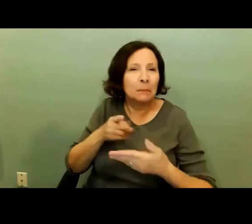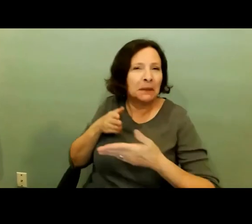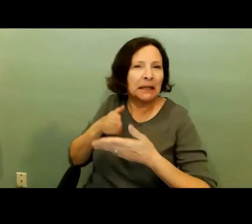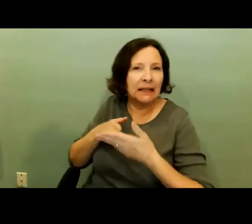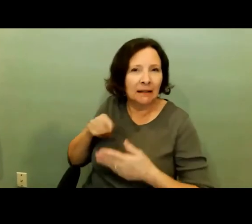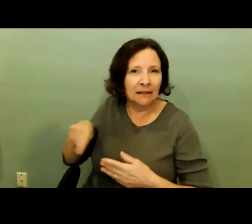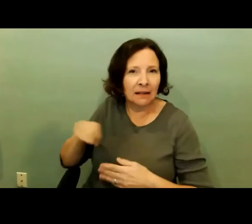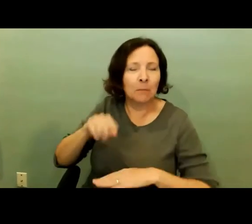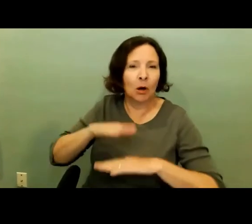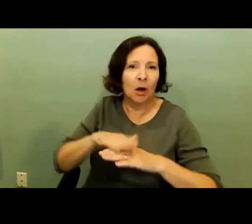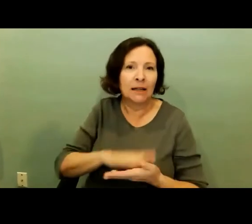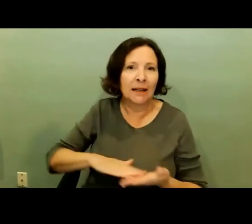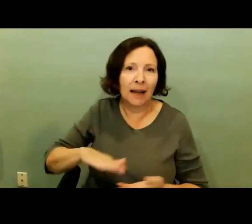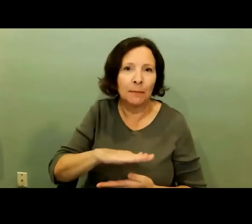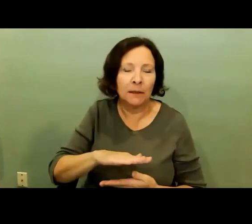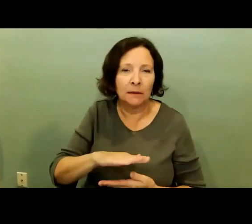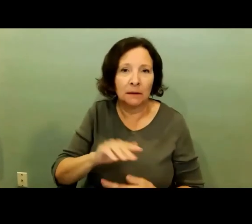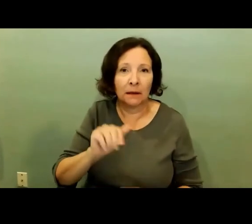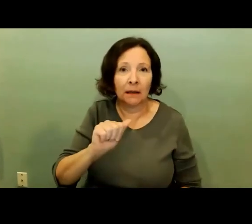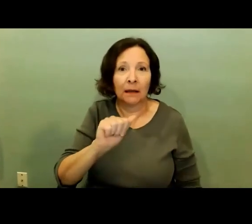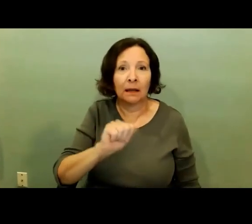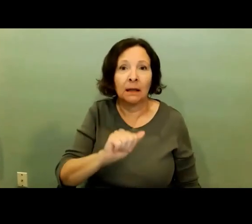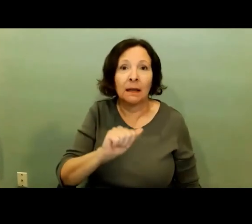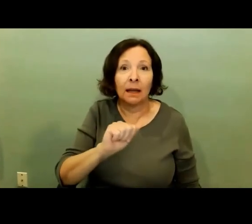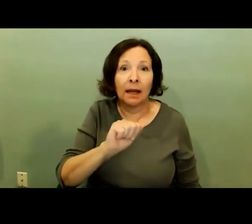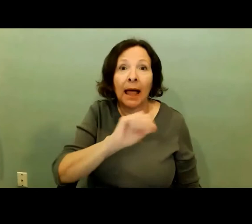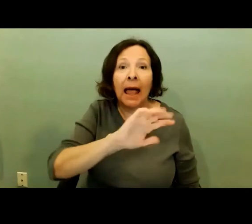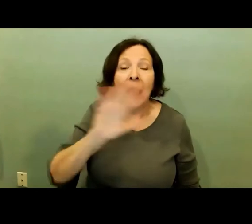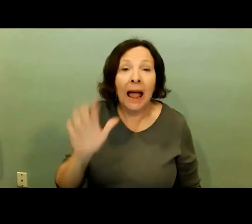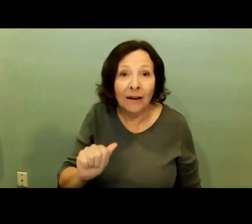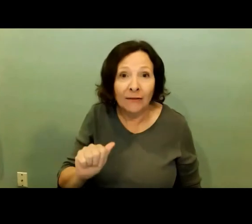African-American reports are double the general population.